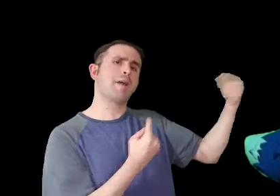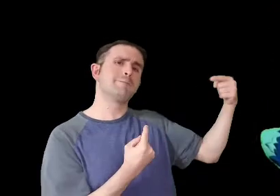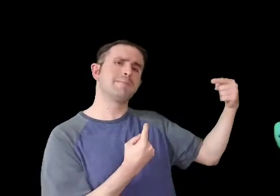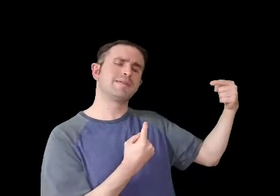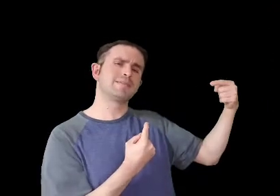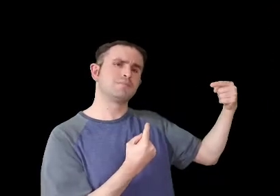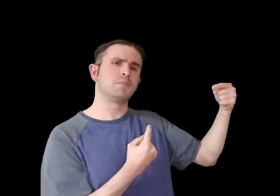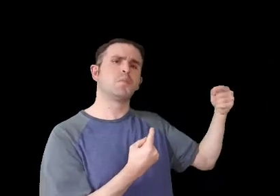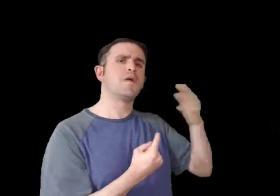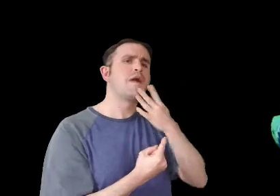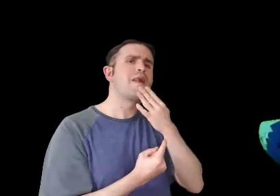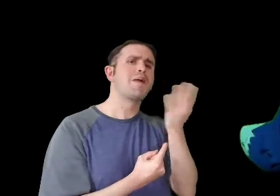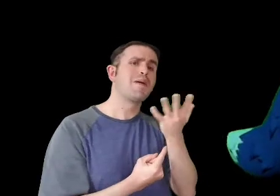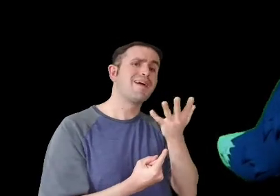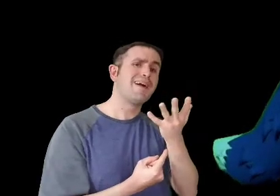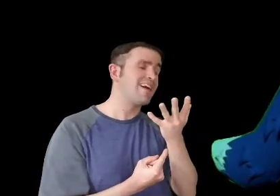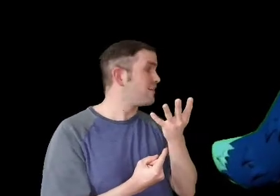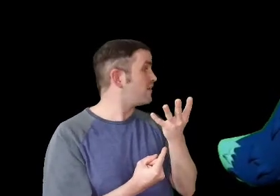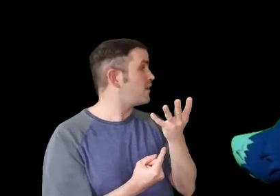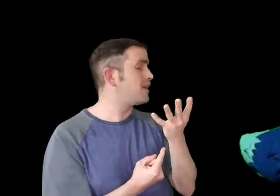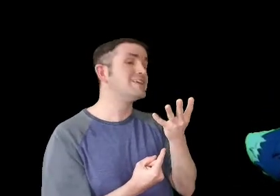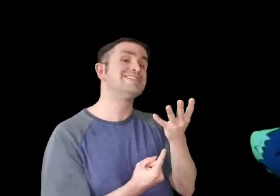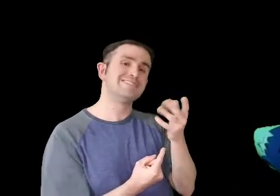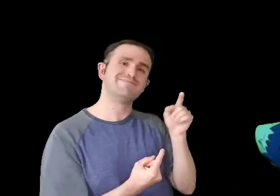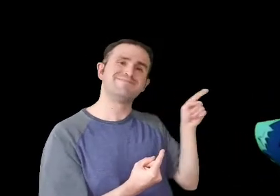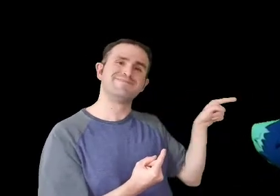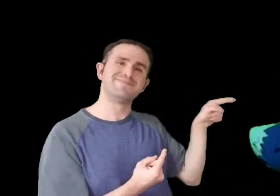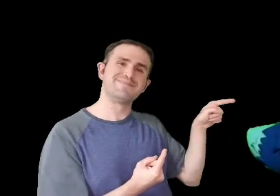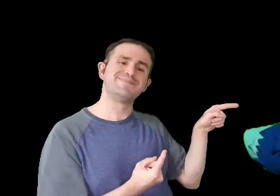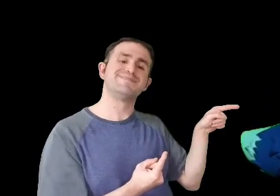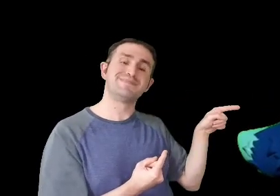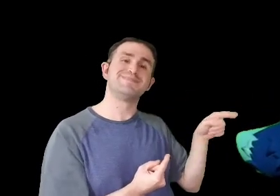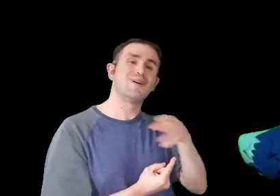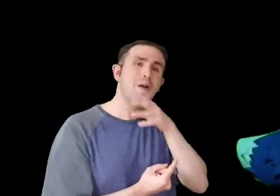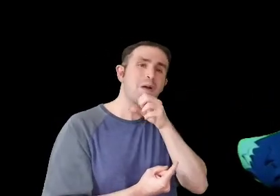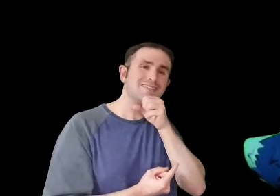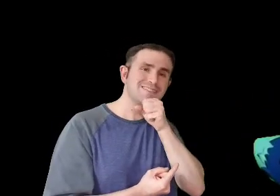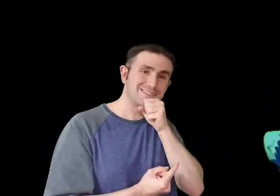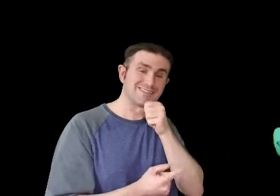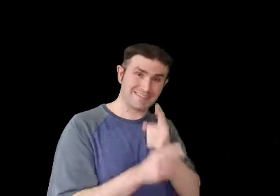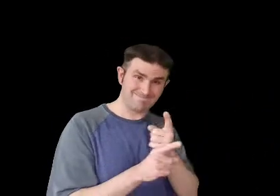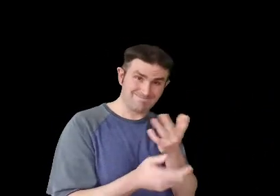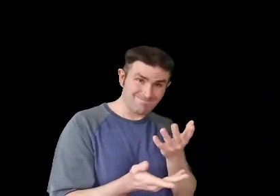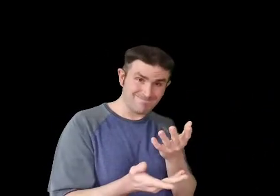opposite side of the color wheel, what color do you see there? You see an orange usually, right?